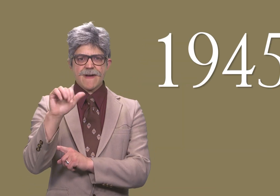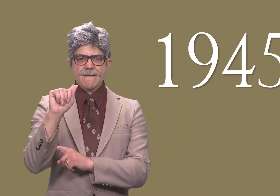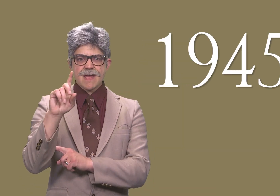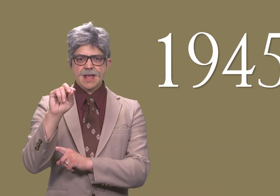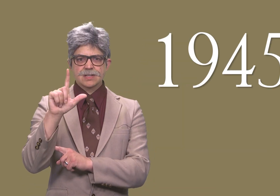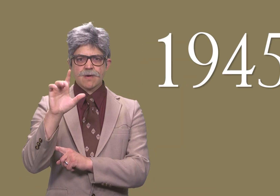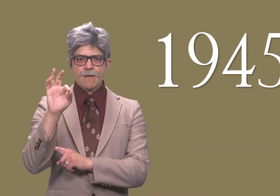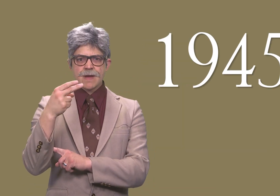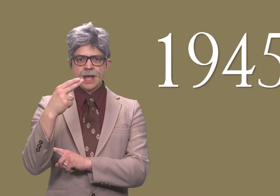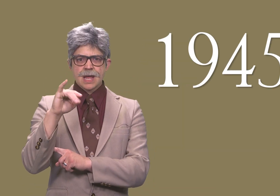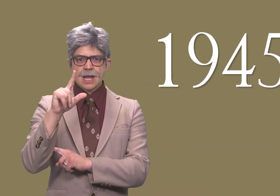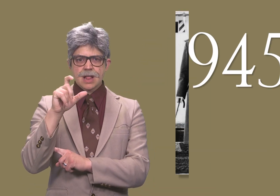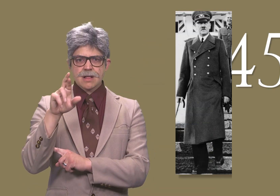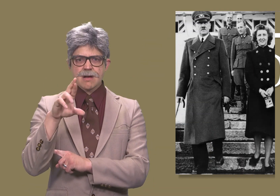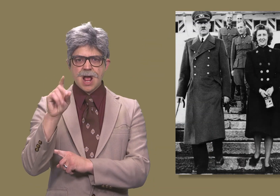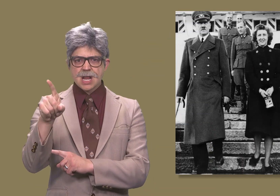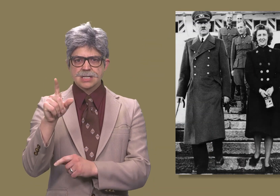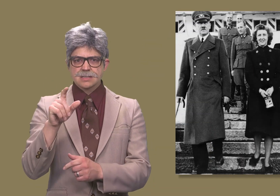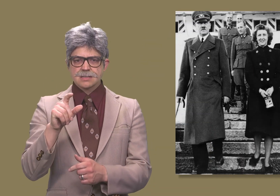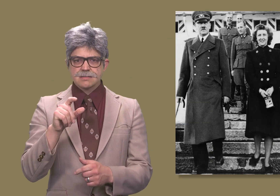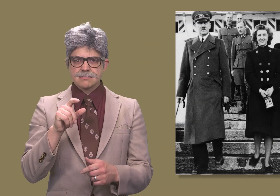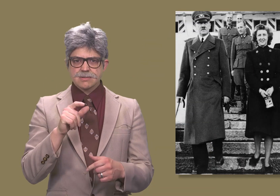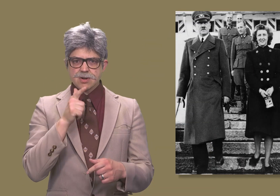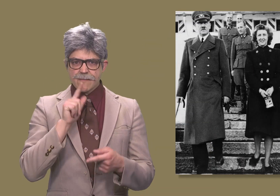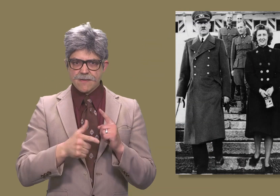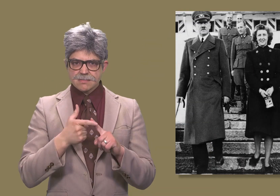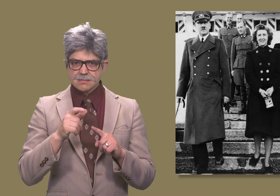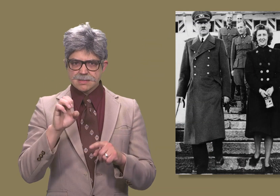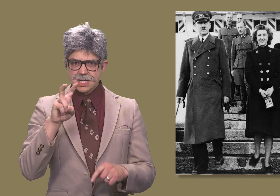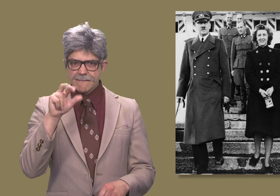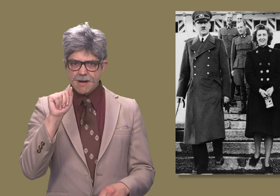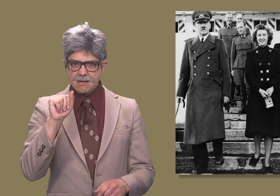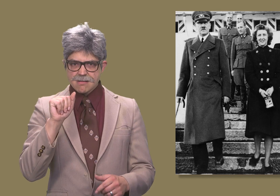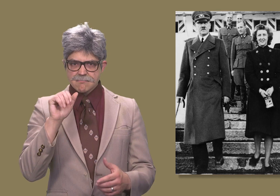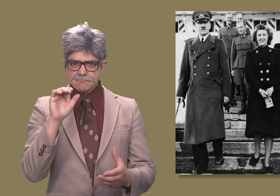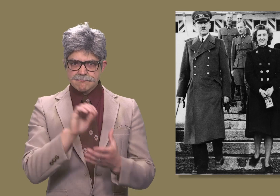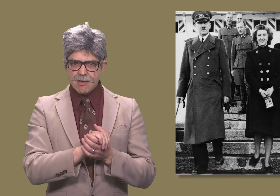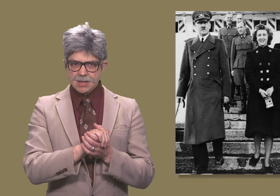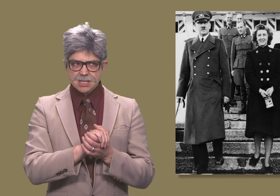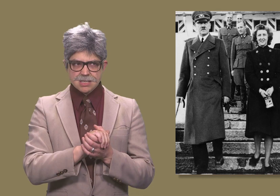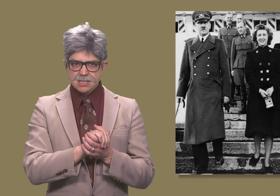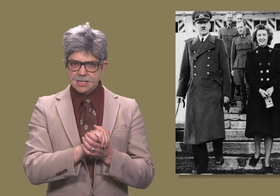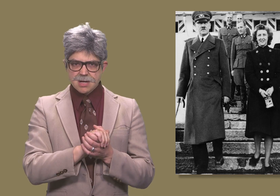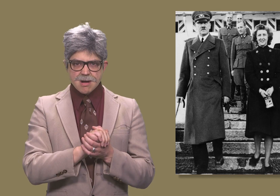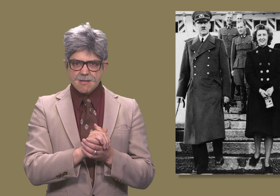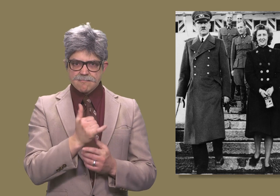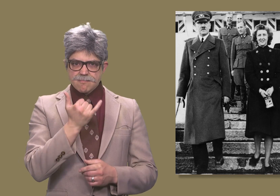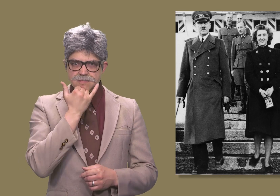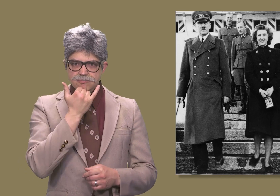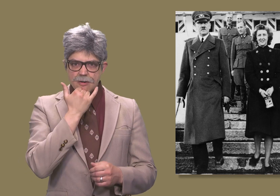On this day in 1945, Adolf Hitler and his girlfriend Eva married.